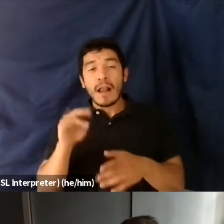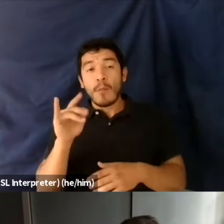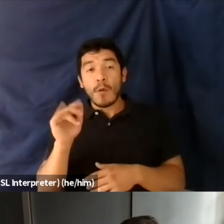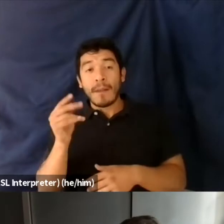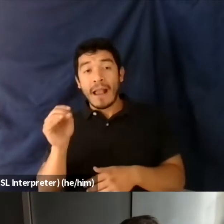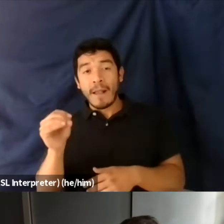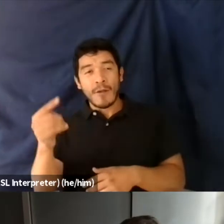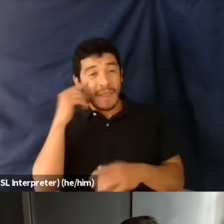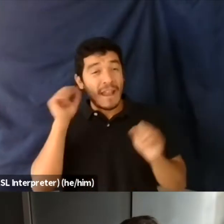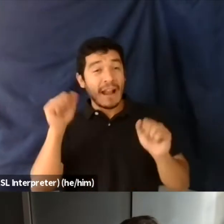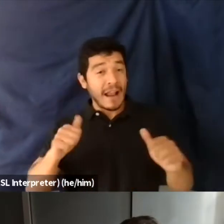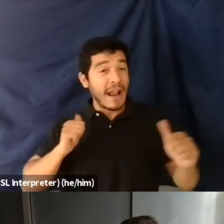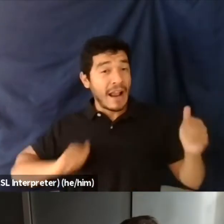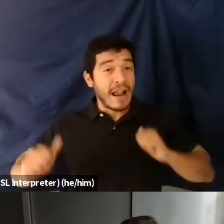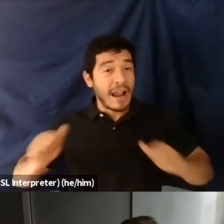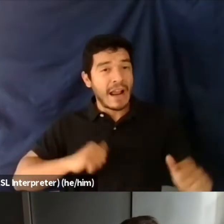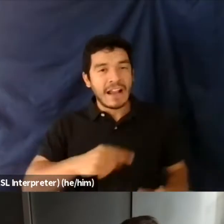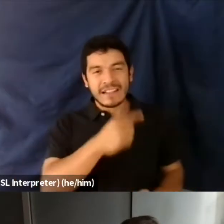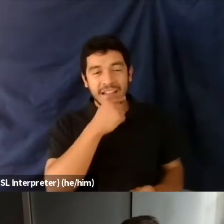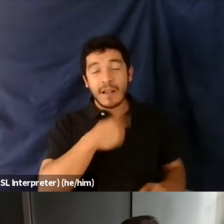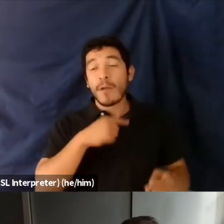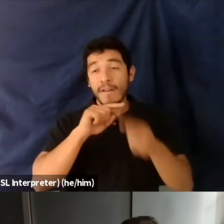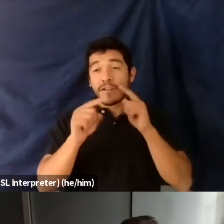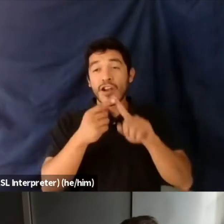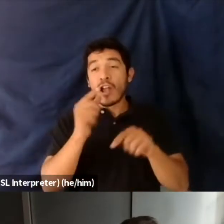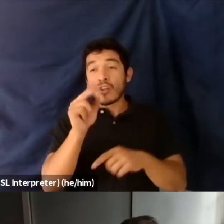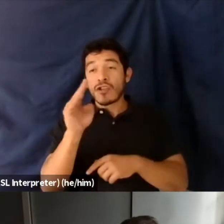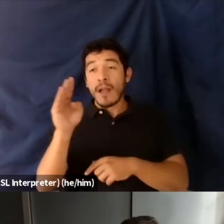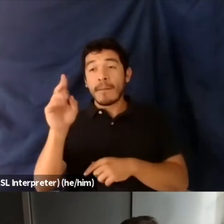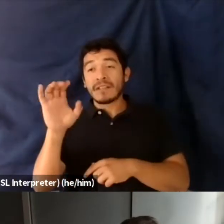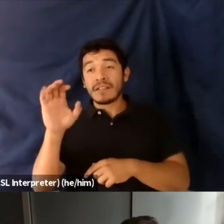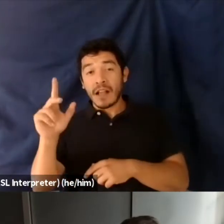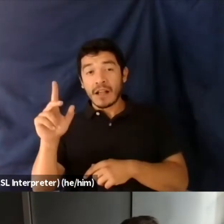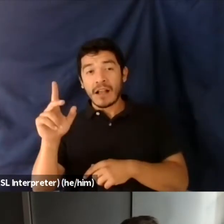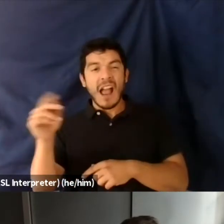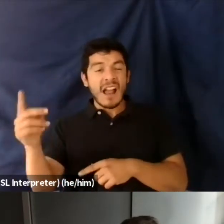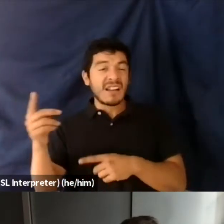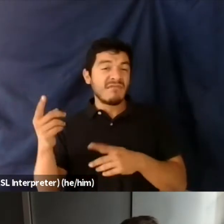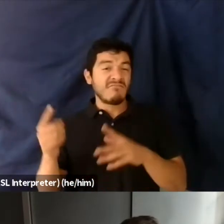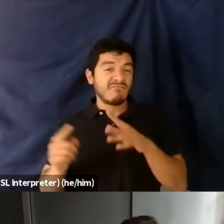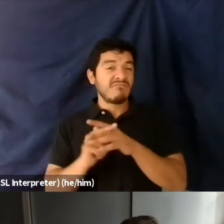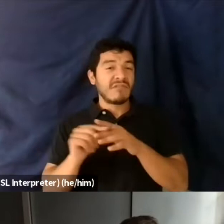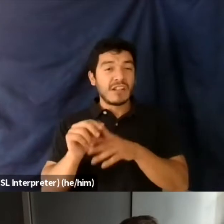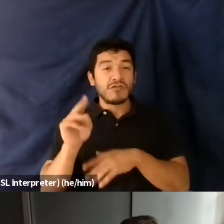And he said, well, my friend, Chuck Duck is a good actor. And he comes alive in drag. And I said, well, his name is Chuck Ducks.